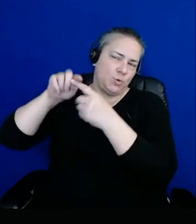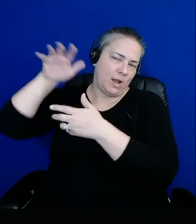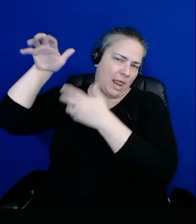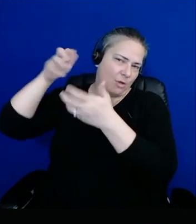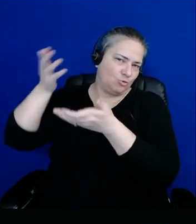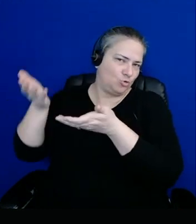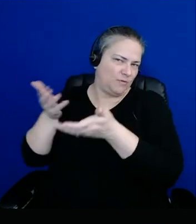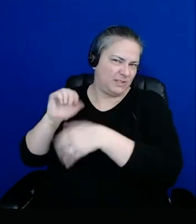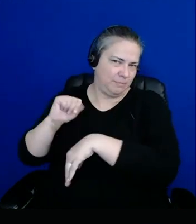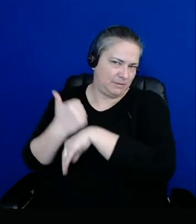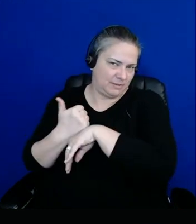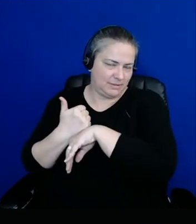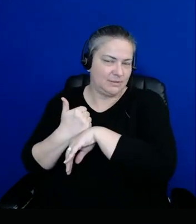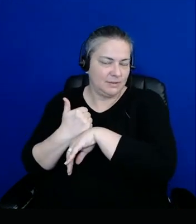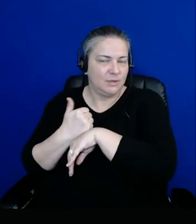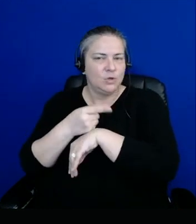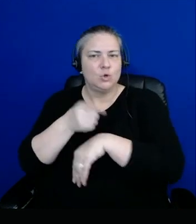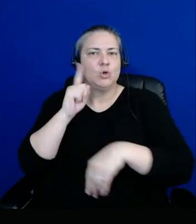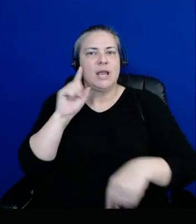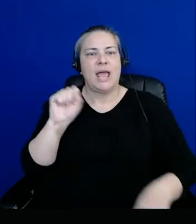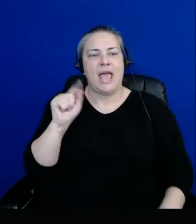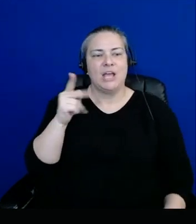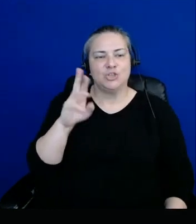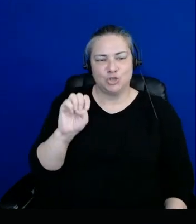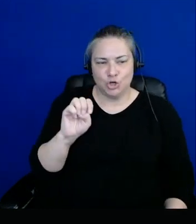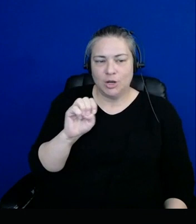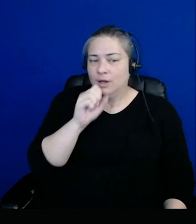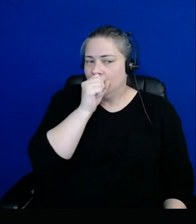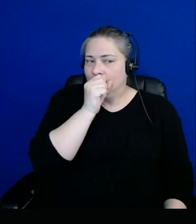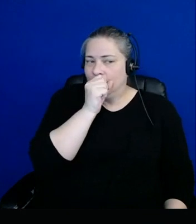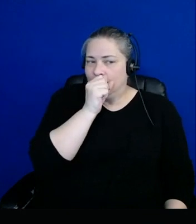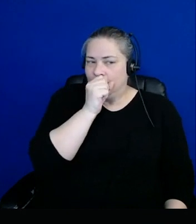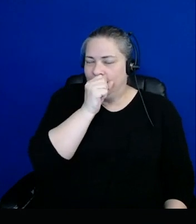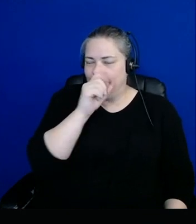As you heard from Takeshi san, Azure DevOps is a really productive way to